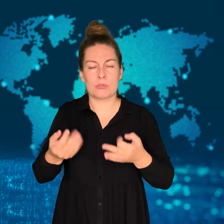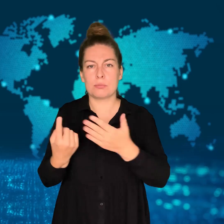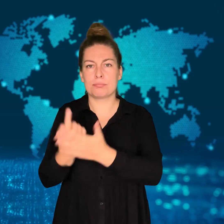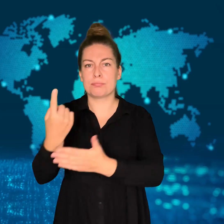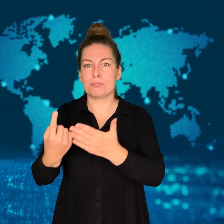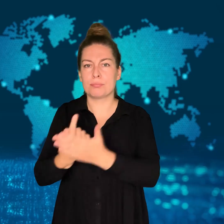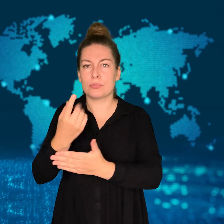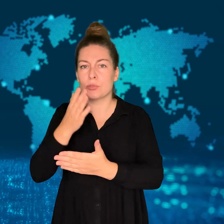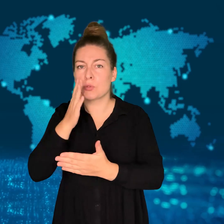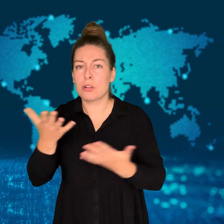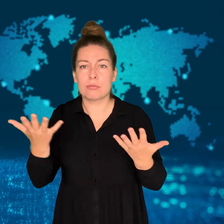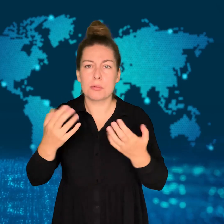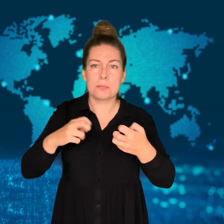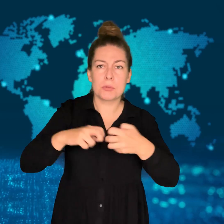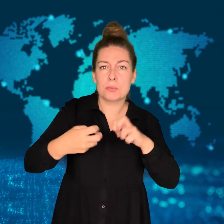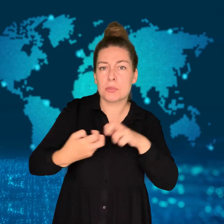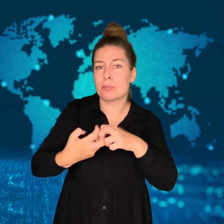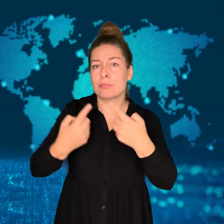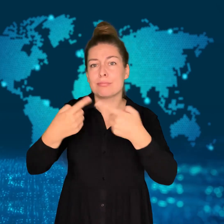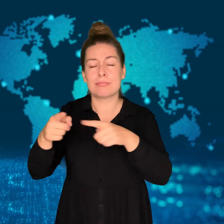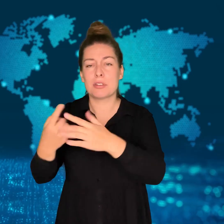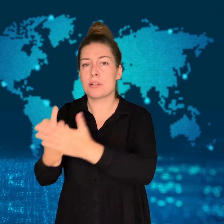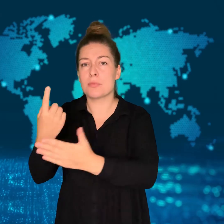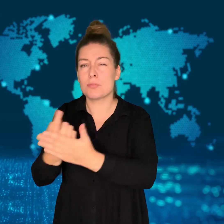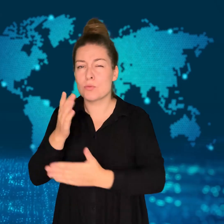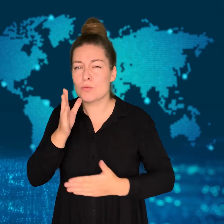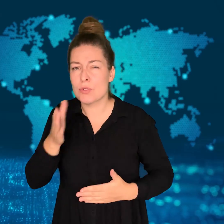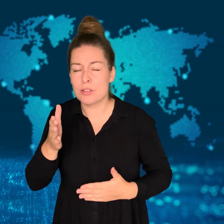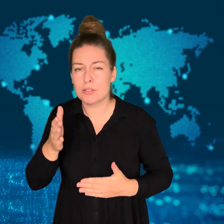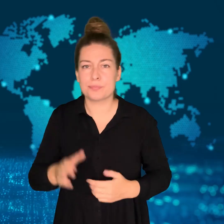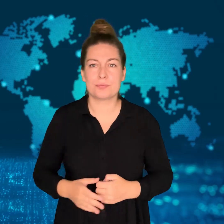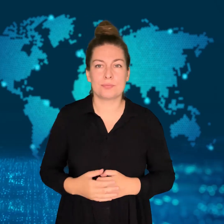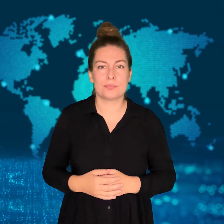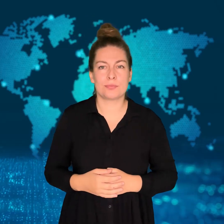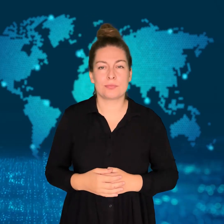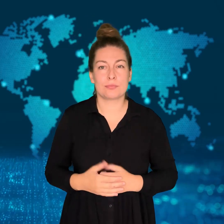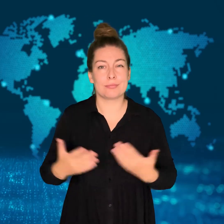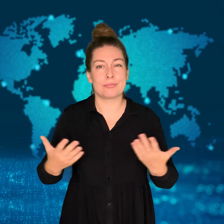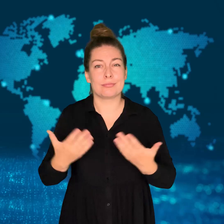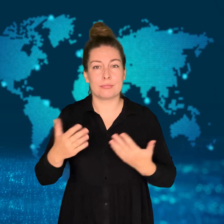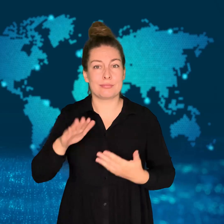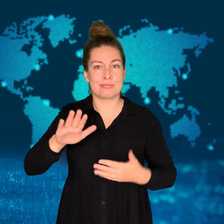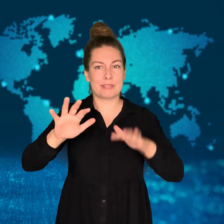serious consequences in Ukraine as a result.